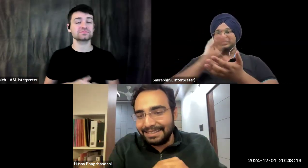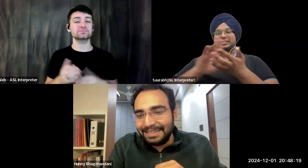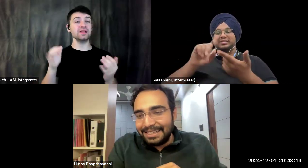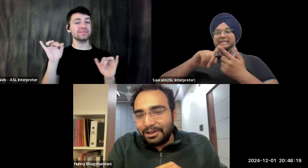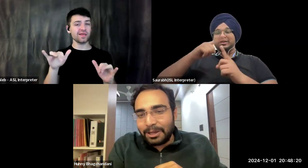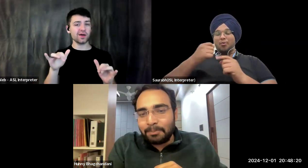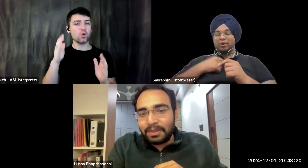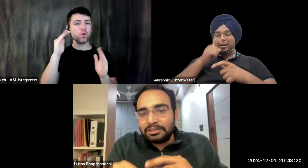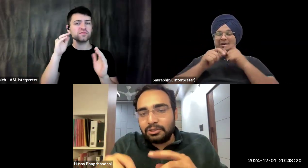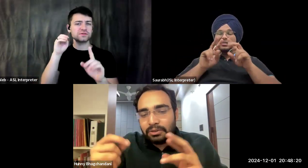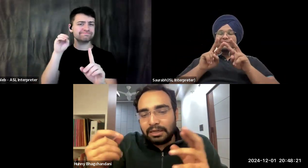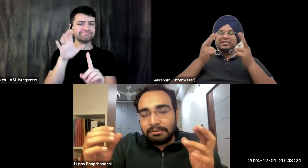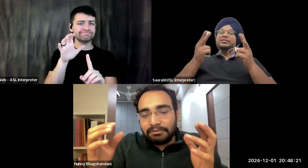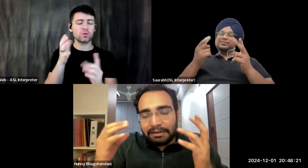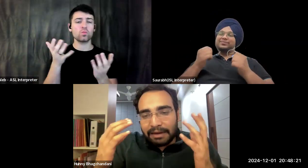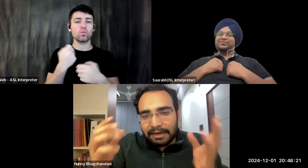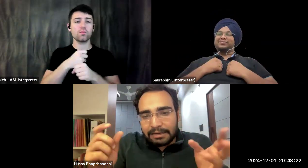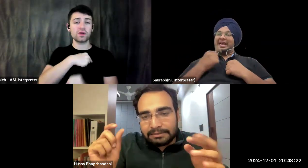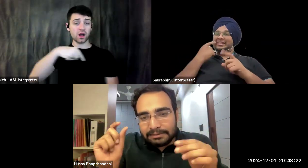Okay, so…